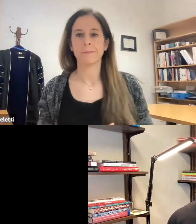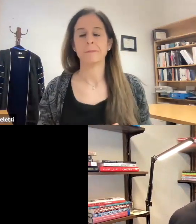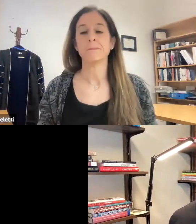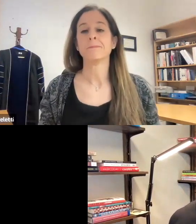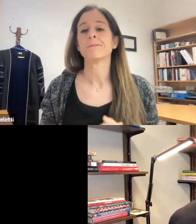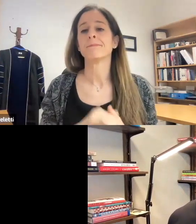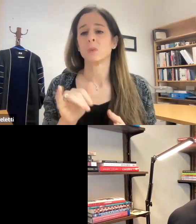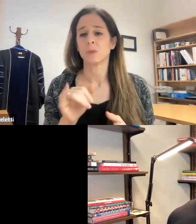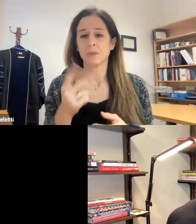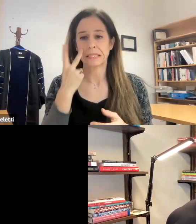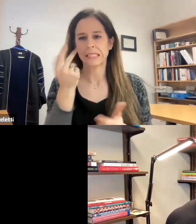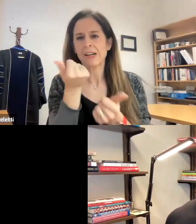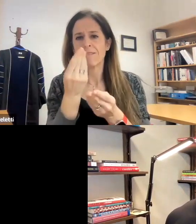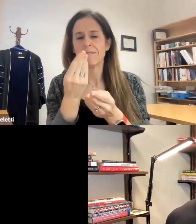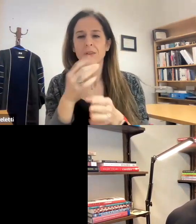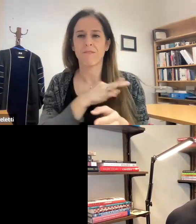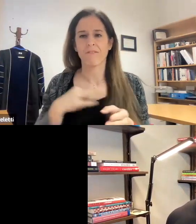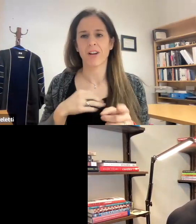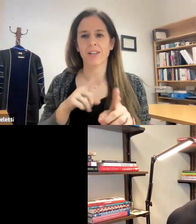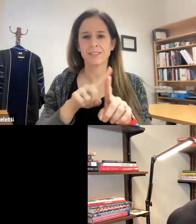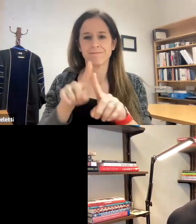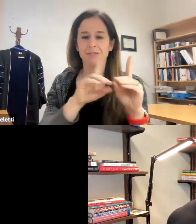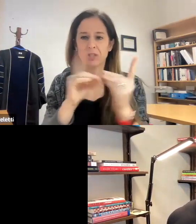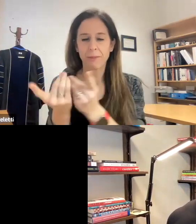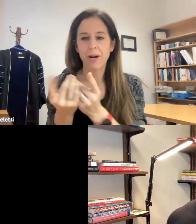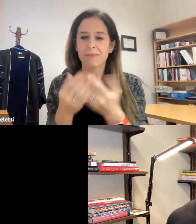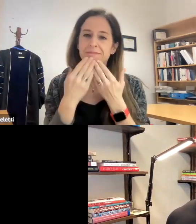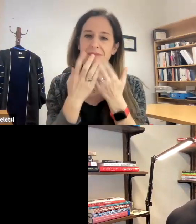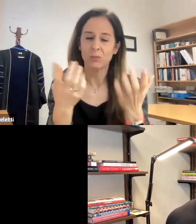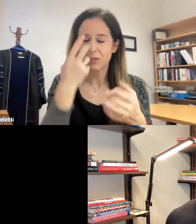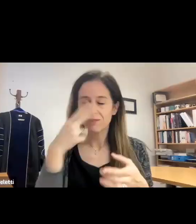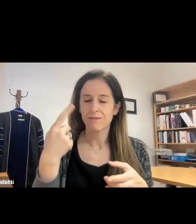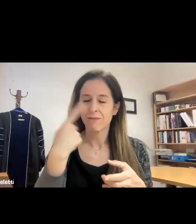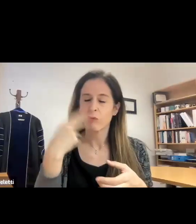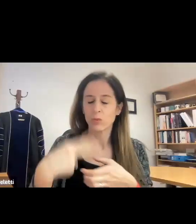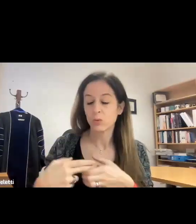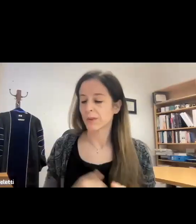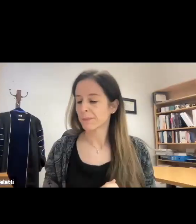educational neuroscience program in attendance with us today. I also see faculty from several different departments.